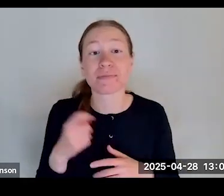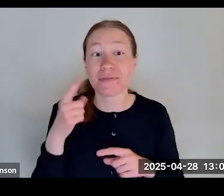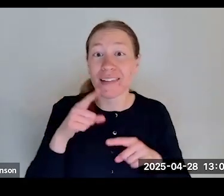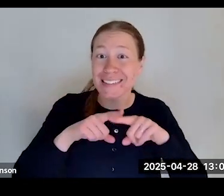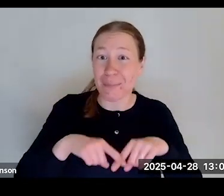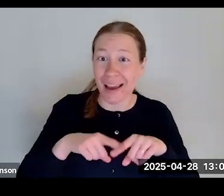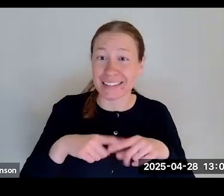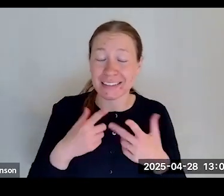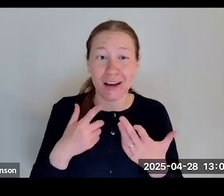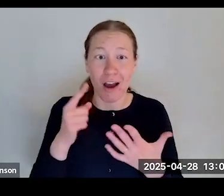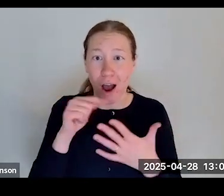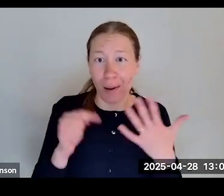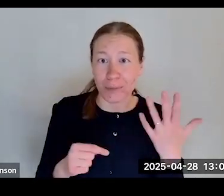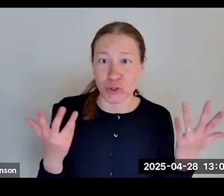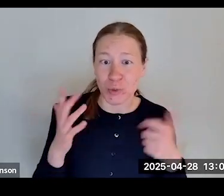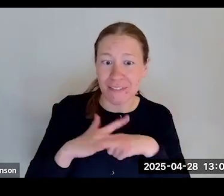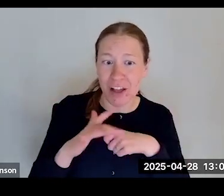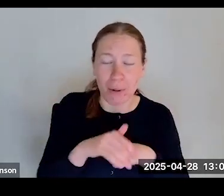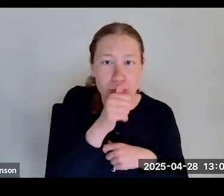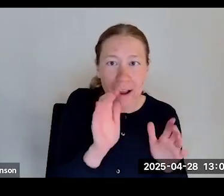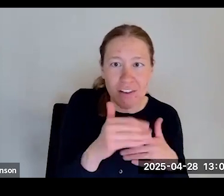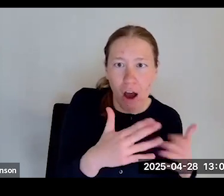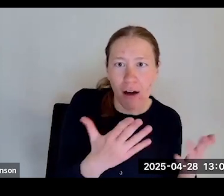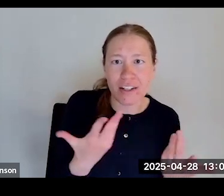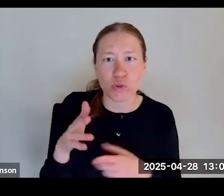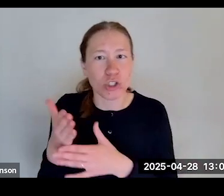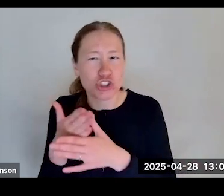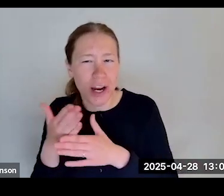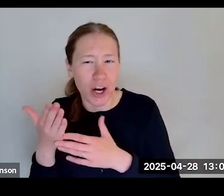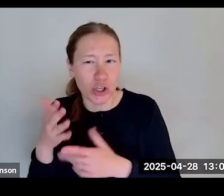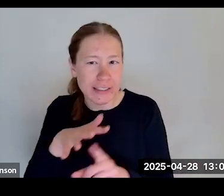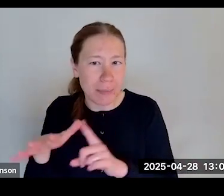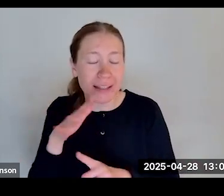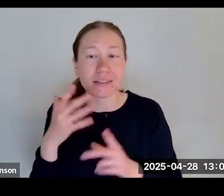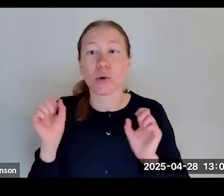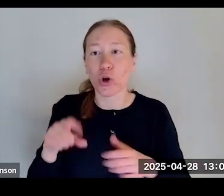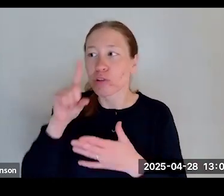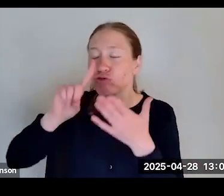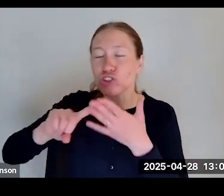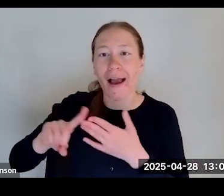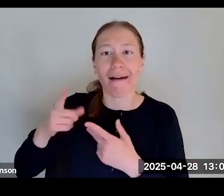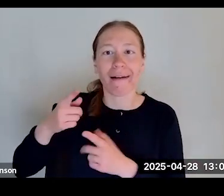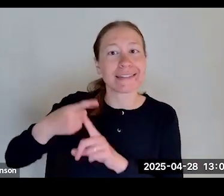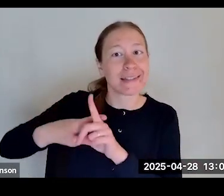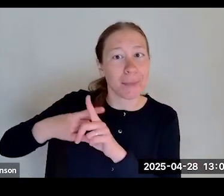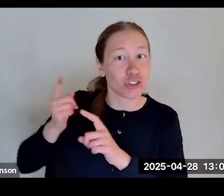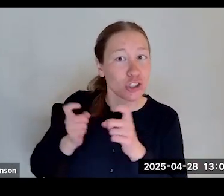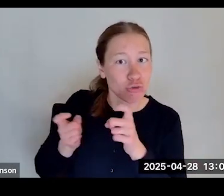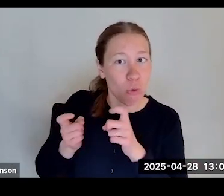or if they have that private office. So we could look into things like localized climate control, the ability to work in alternative spaces,